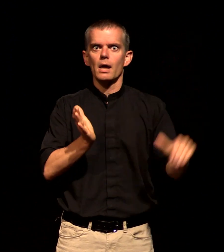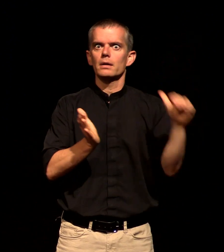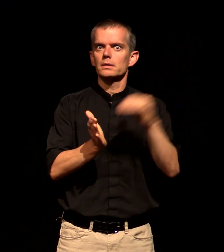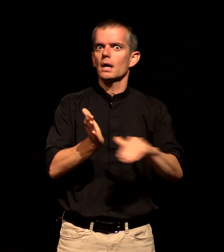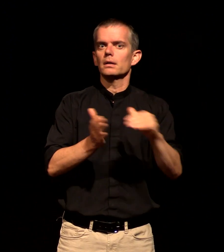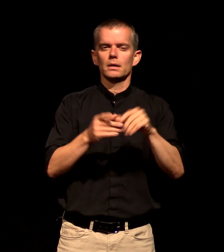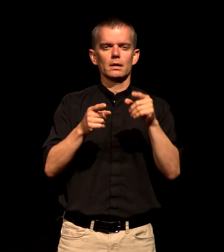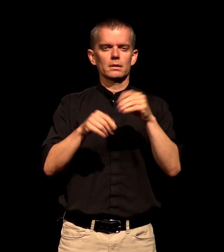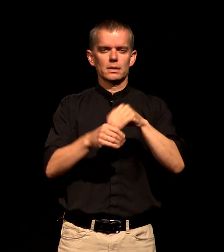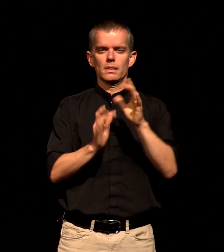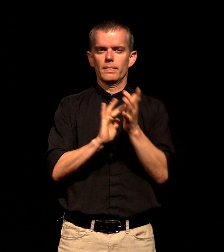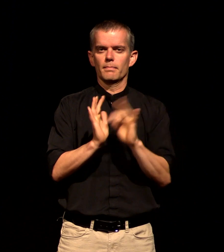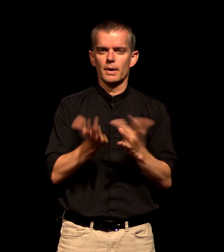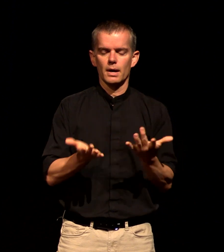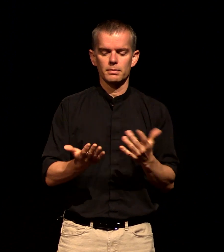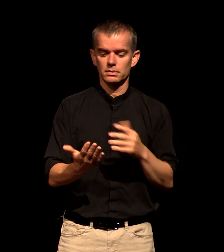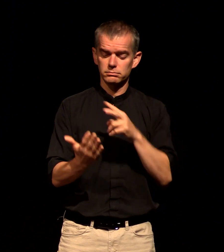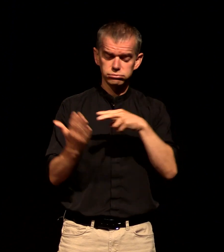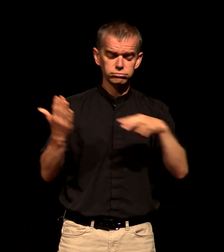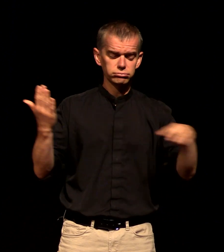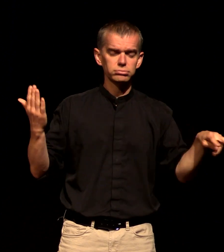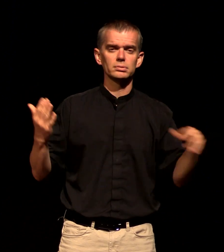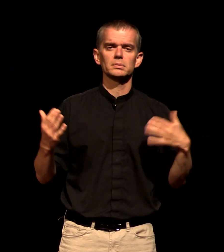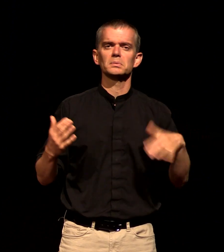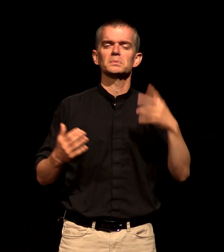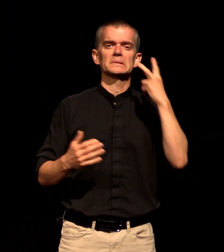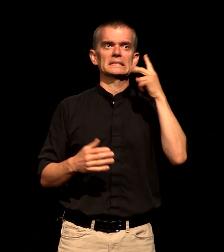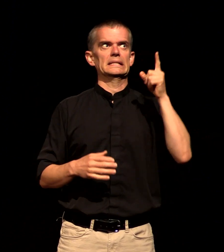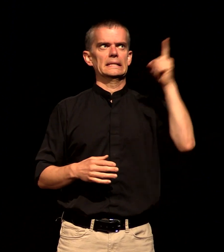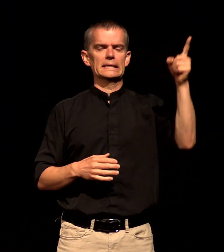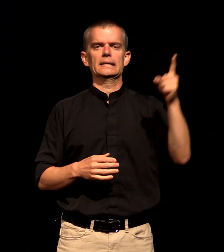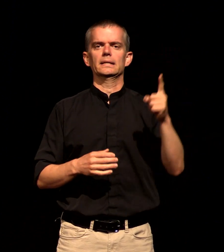scriptures, we find a God who expresses his own pain and